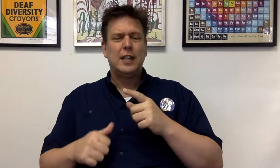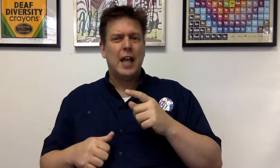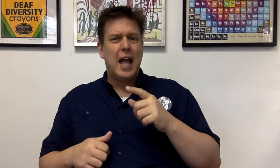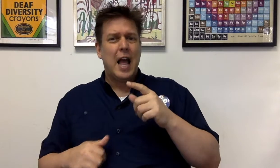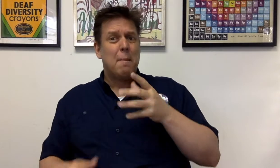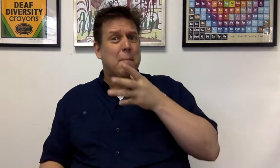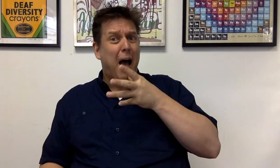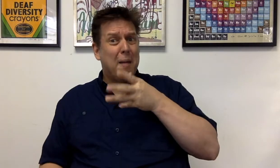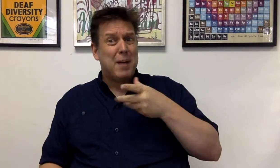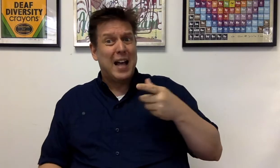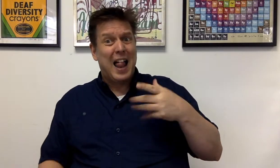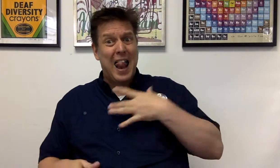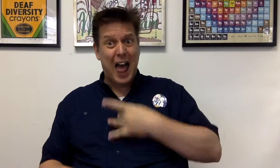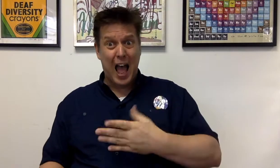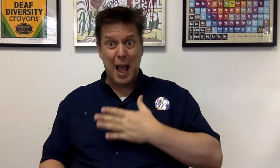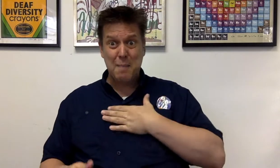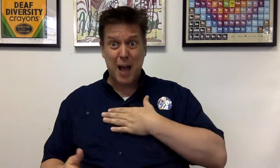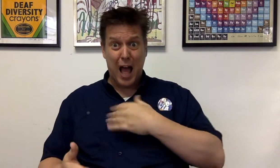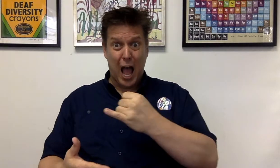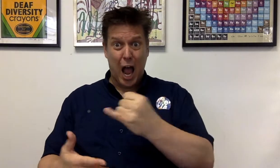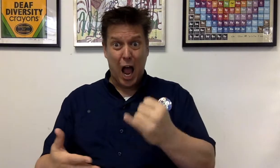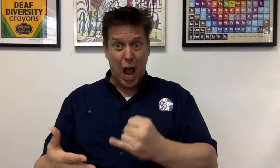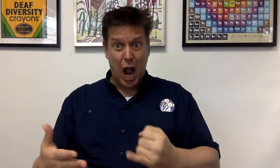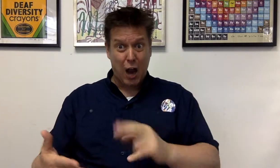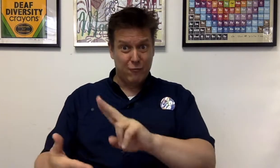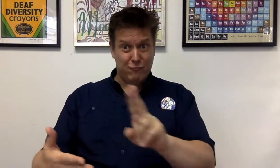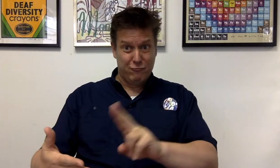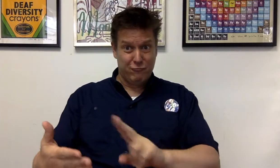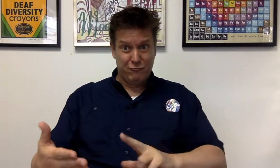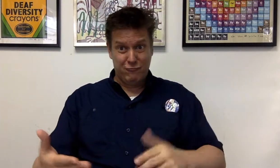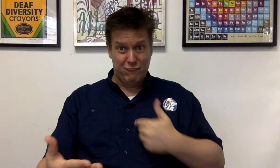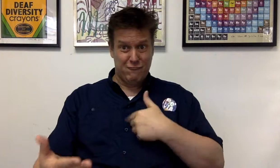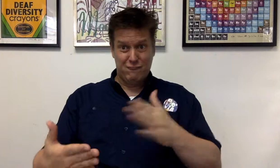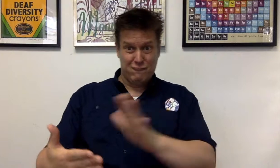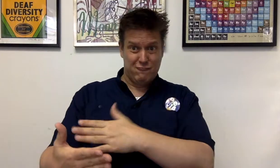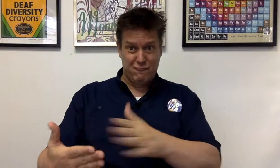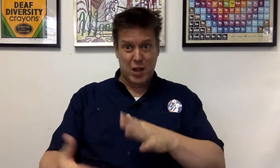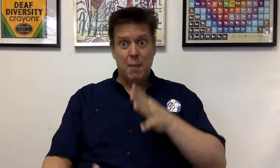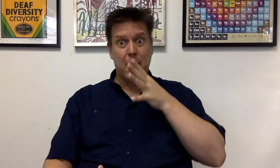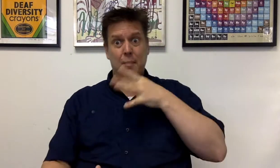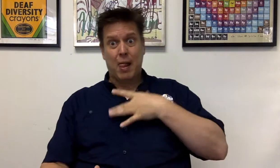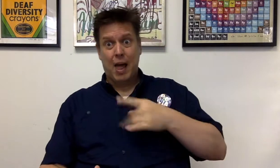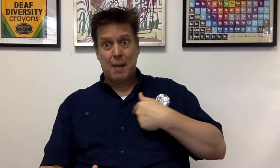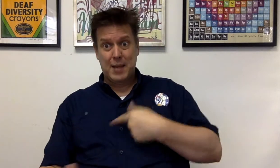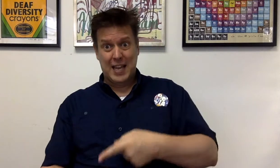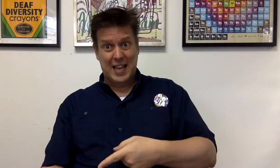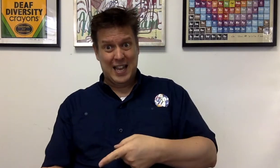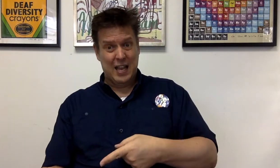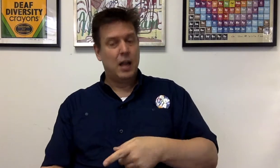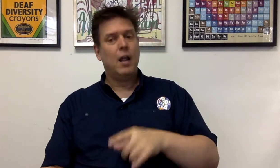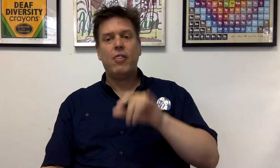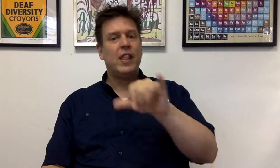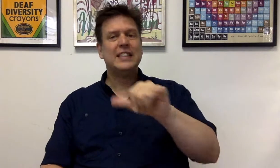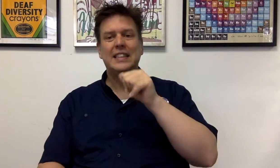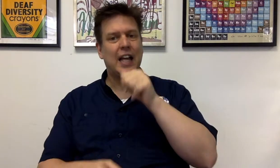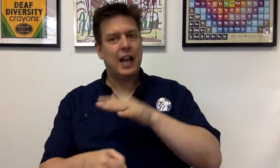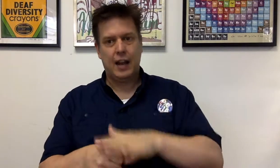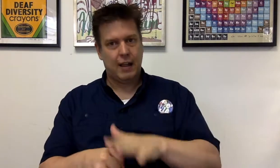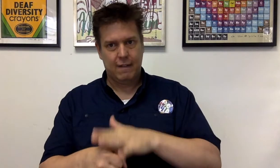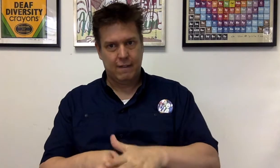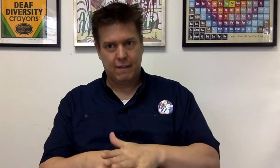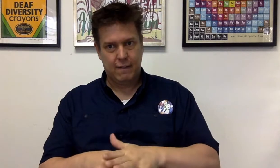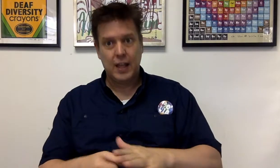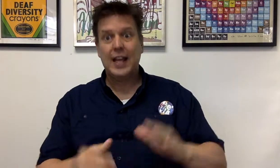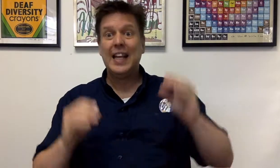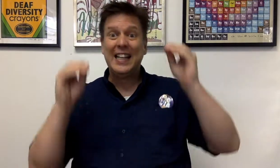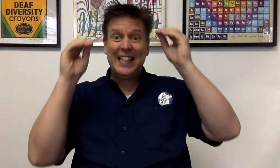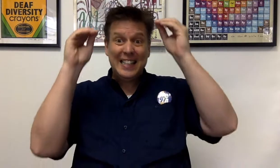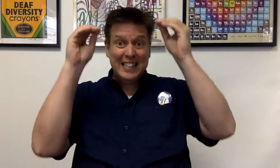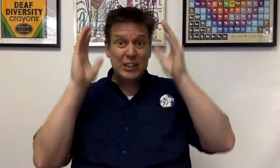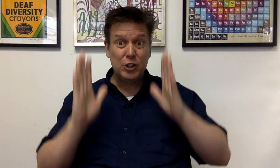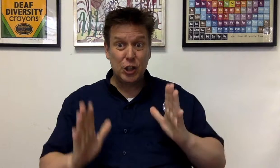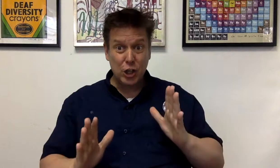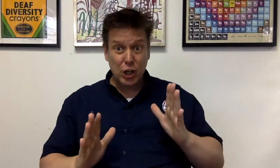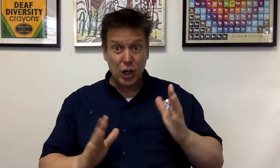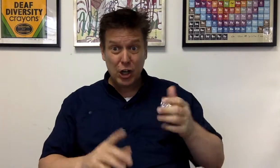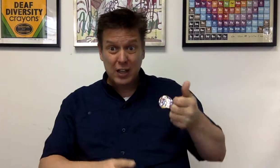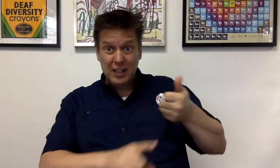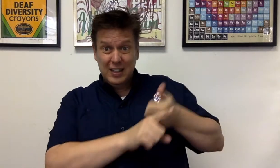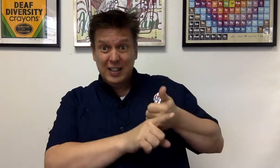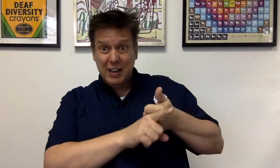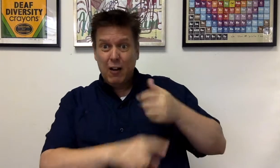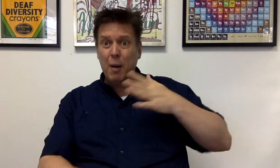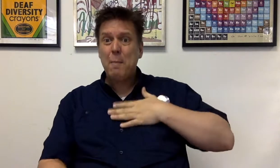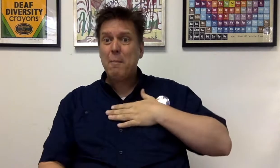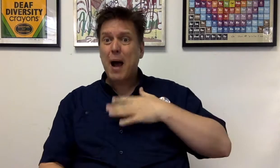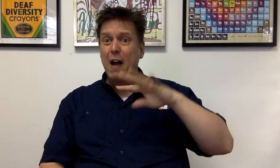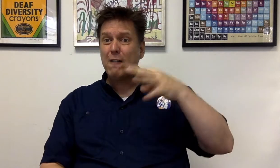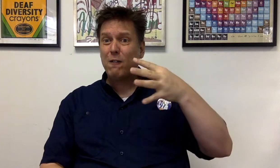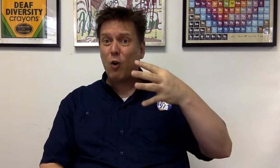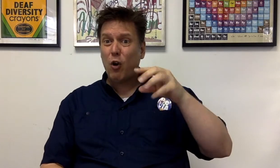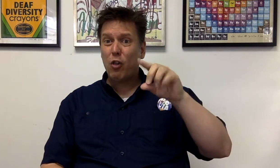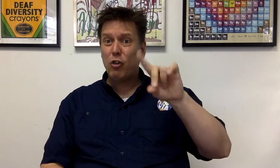artist. First of all, If mom likes your art that's not enough. If my